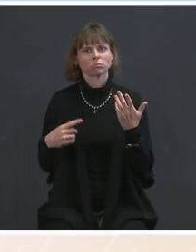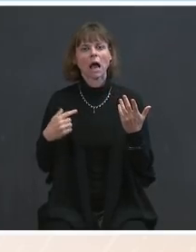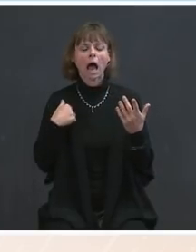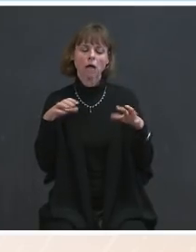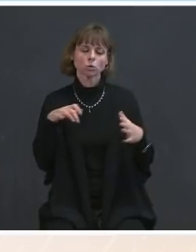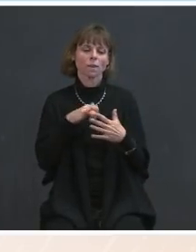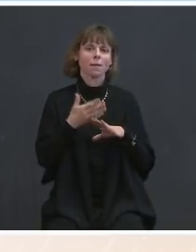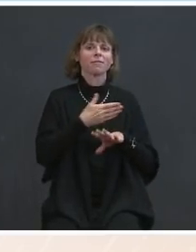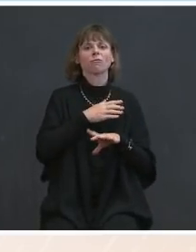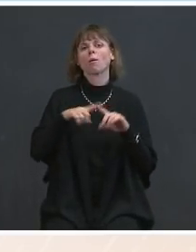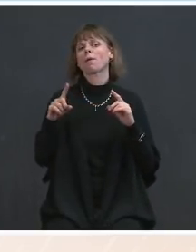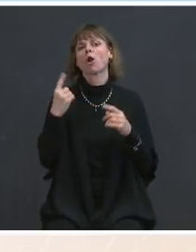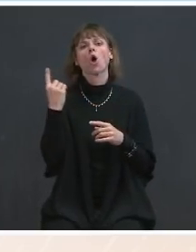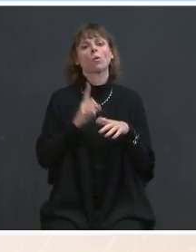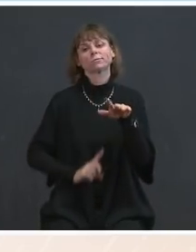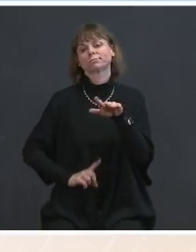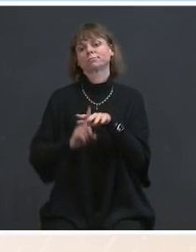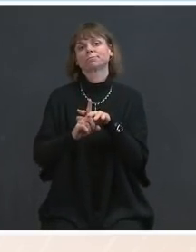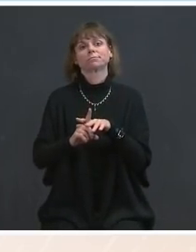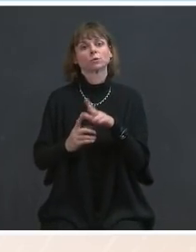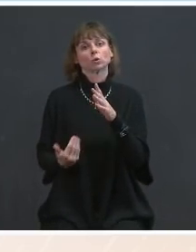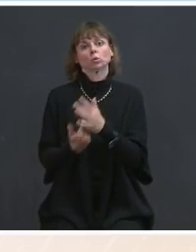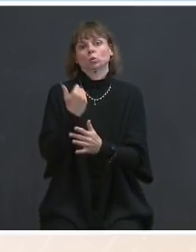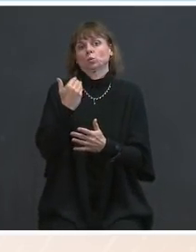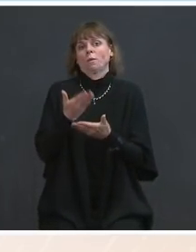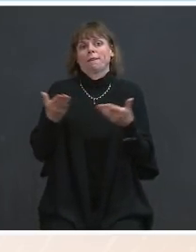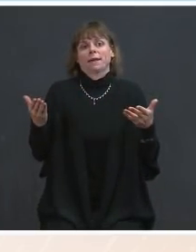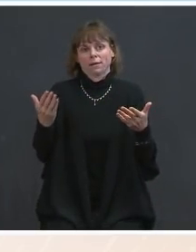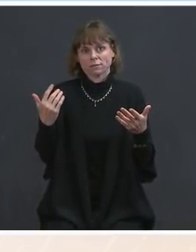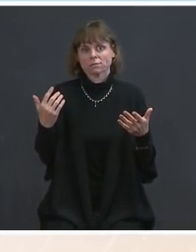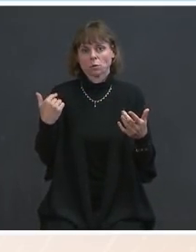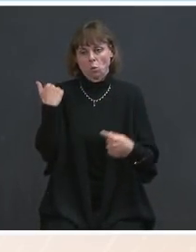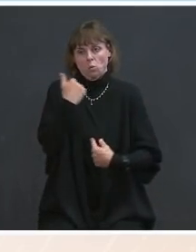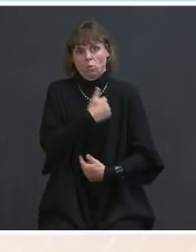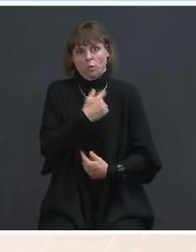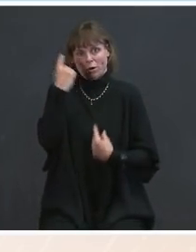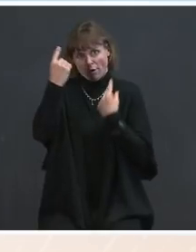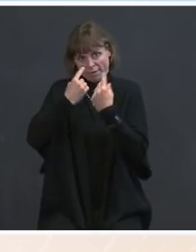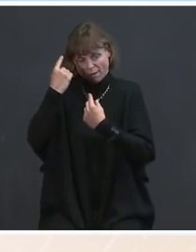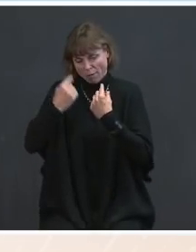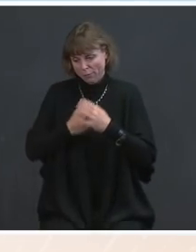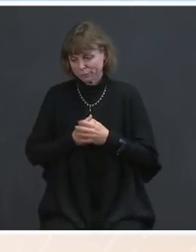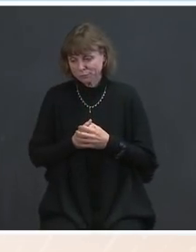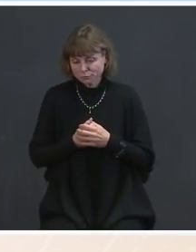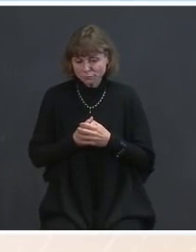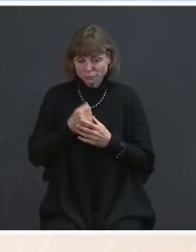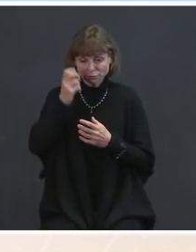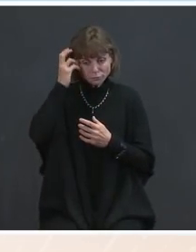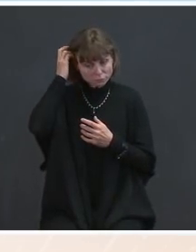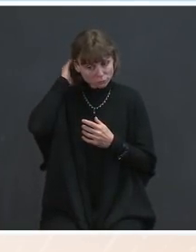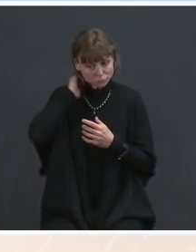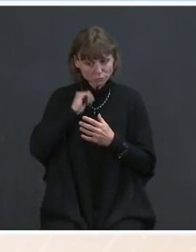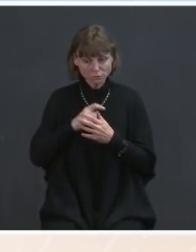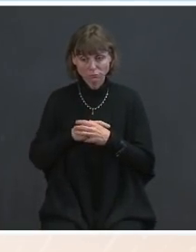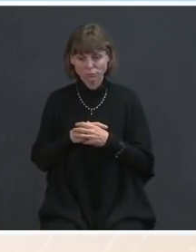developments on considerations that are underway. So, first, we've updated -- or we have not,